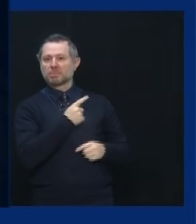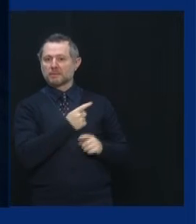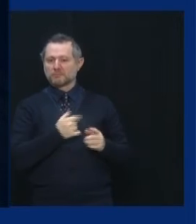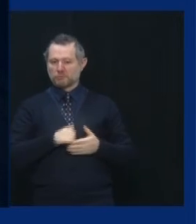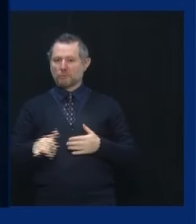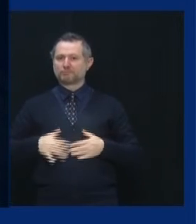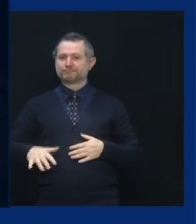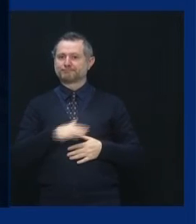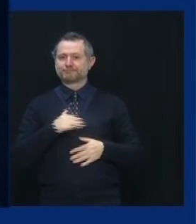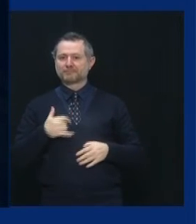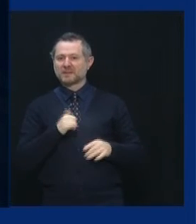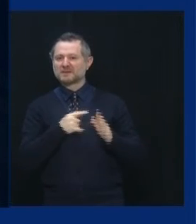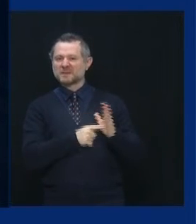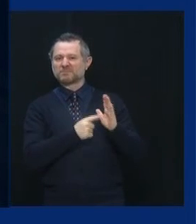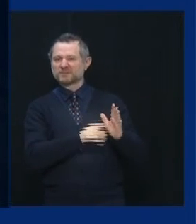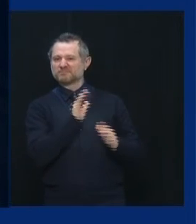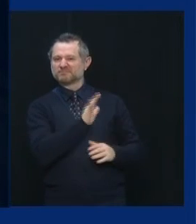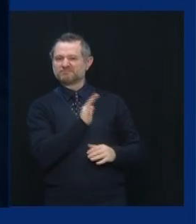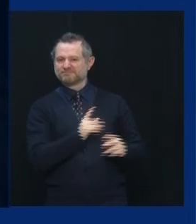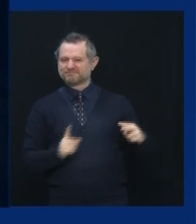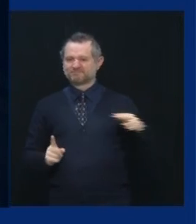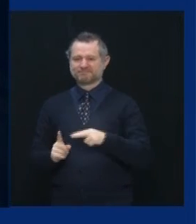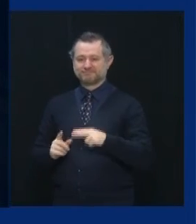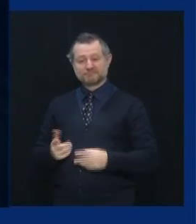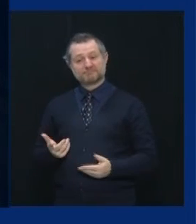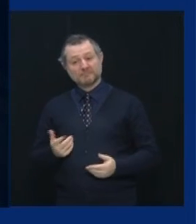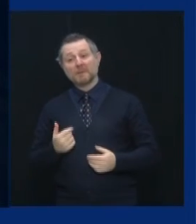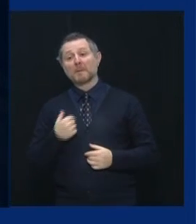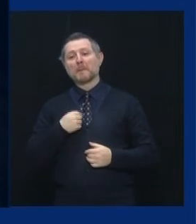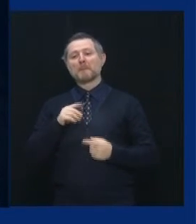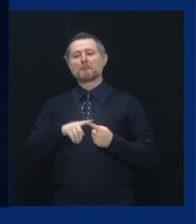THIS COUNTRY.